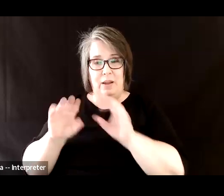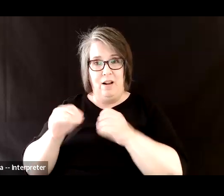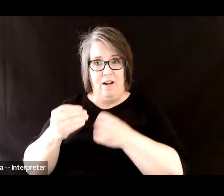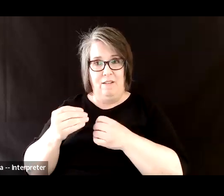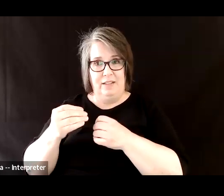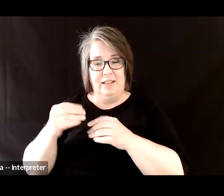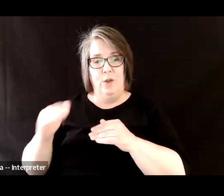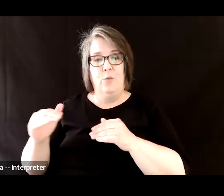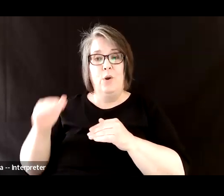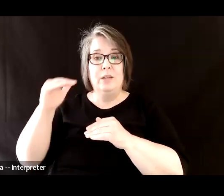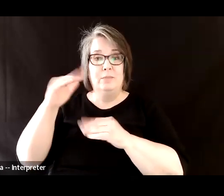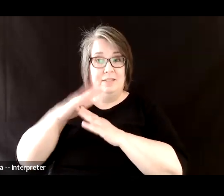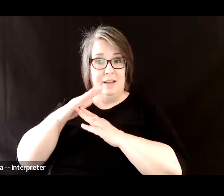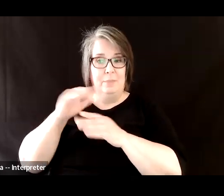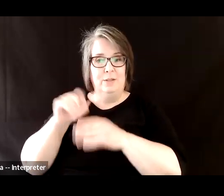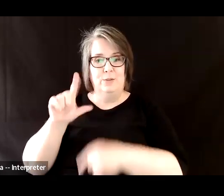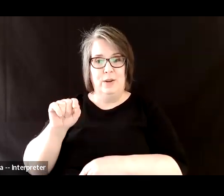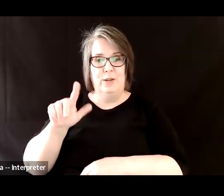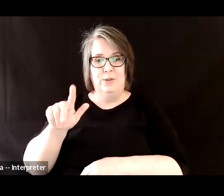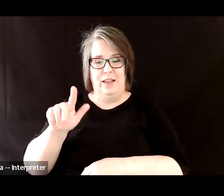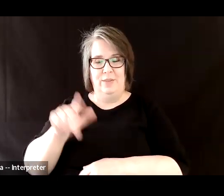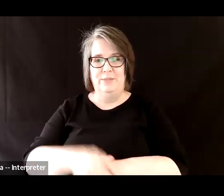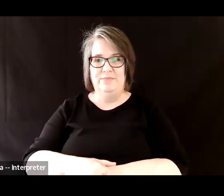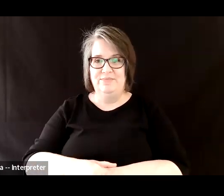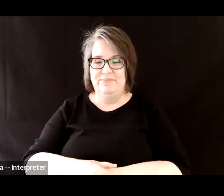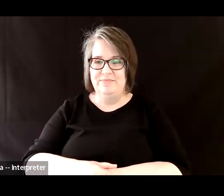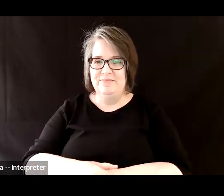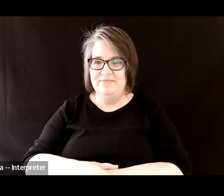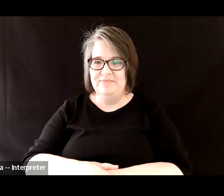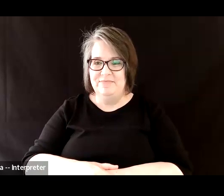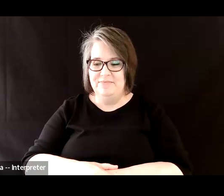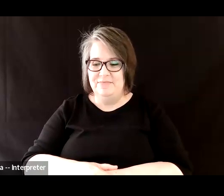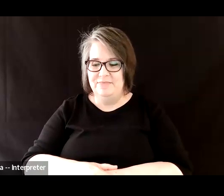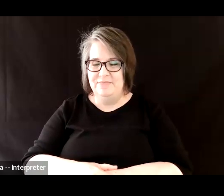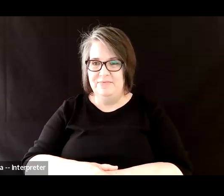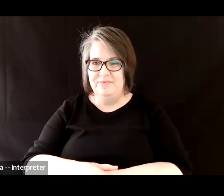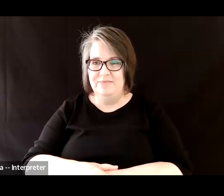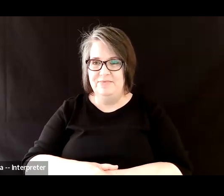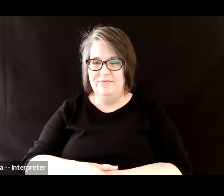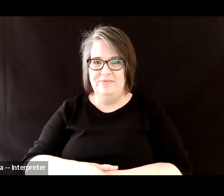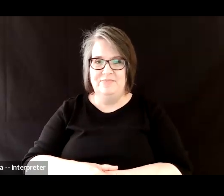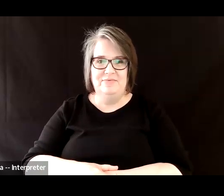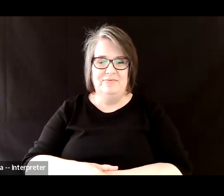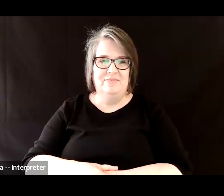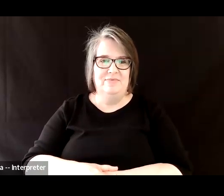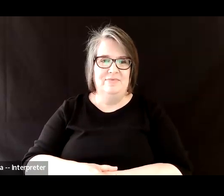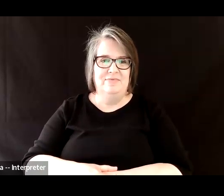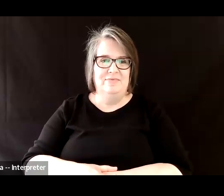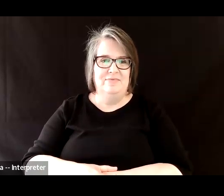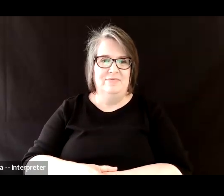2023. >> Chelsea: Thank you all so